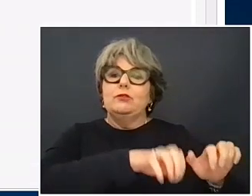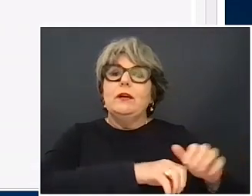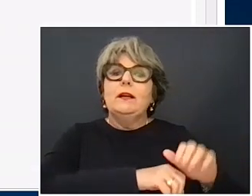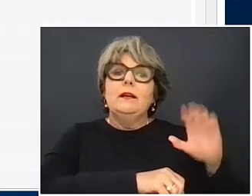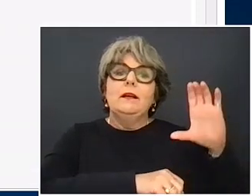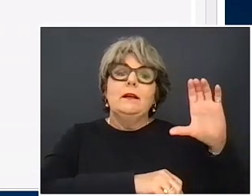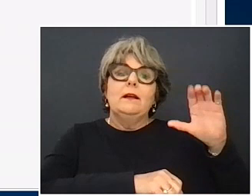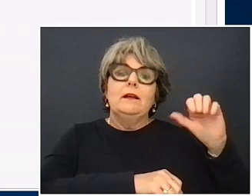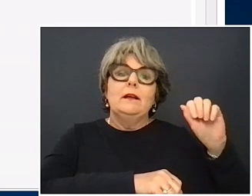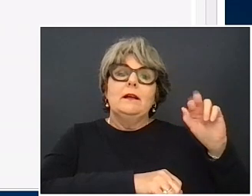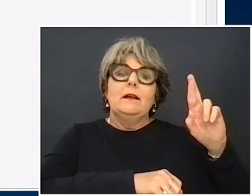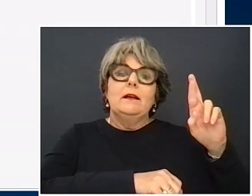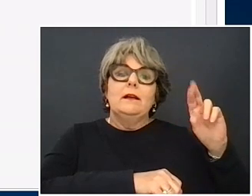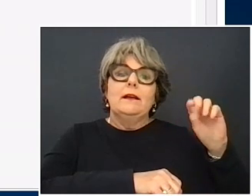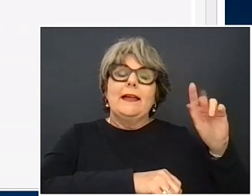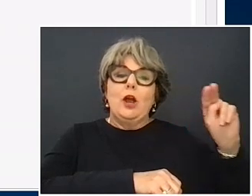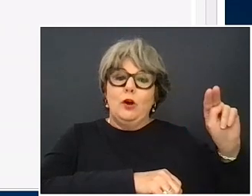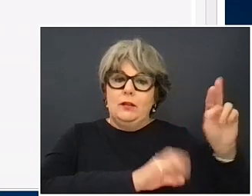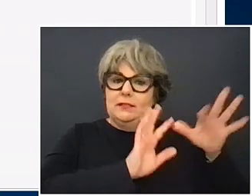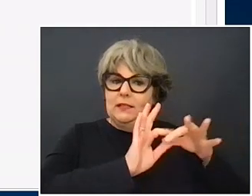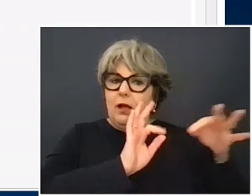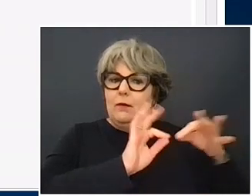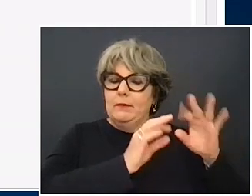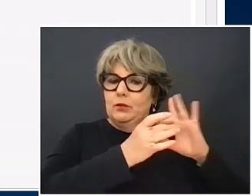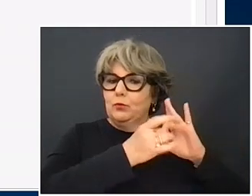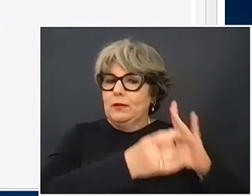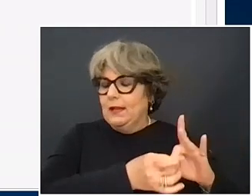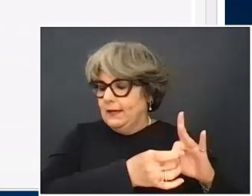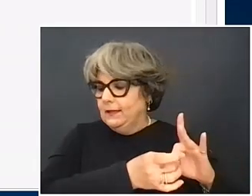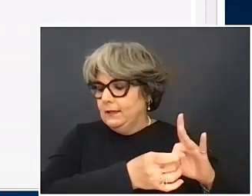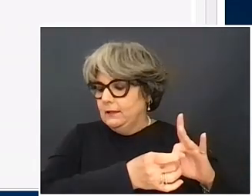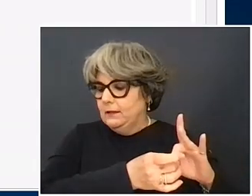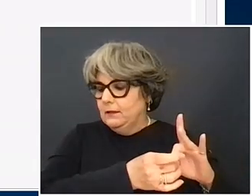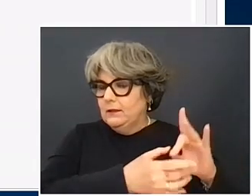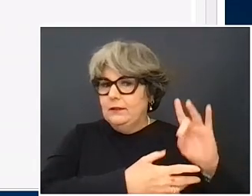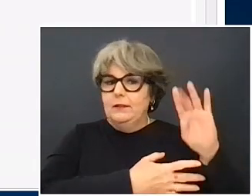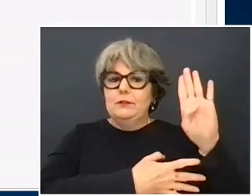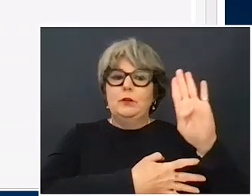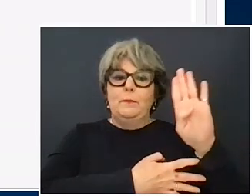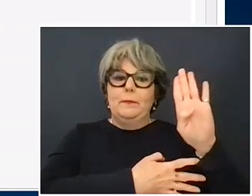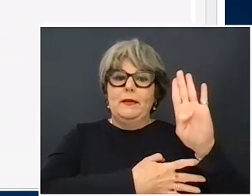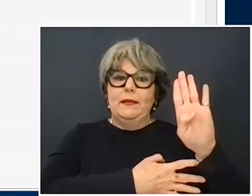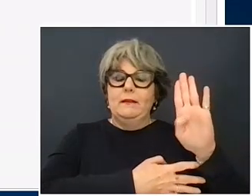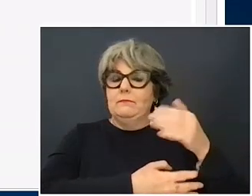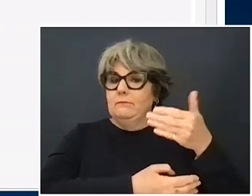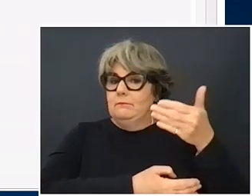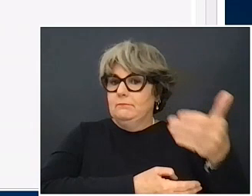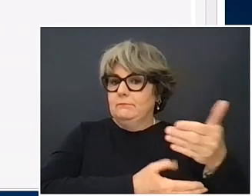also on (b), so if you don't mind, we'll go ahead and take her. Carolyn.